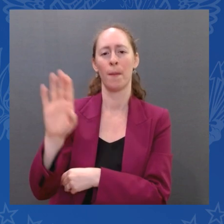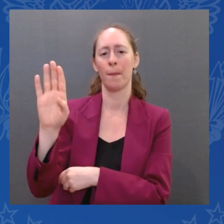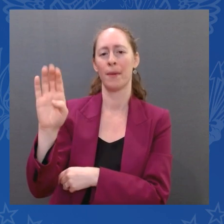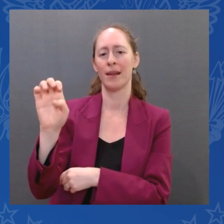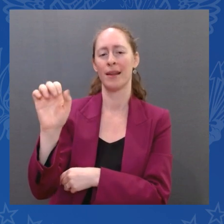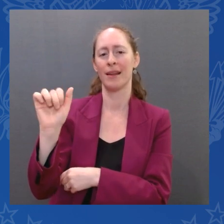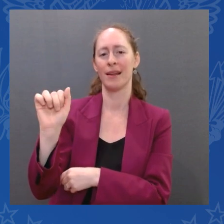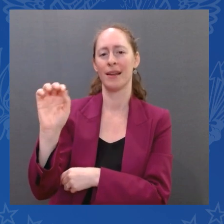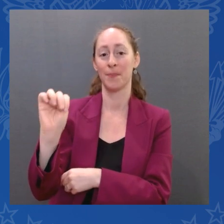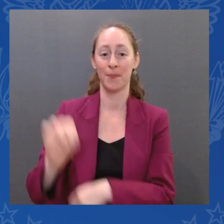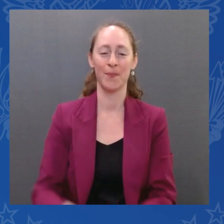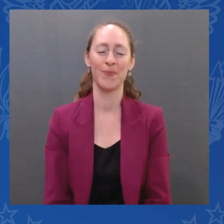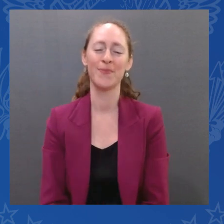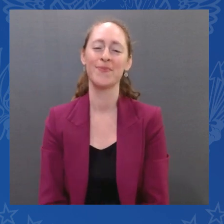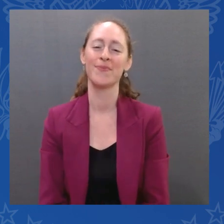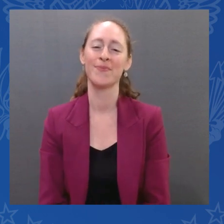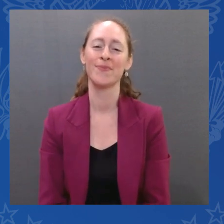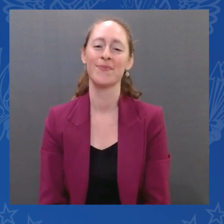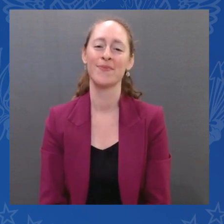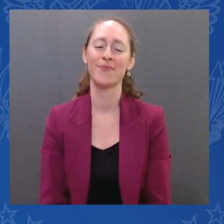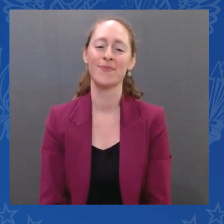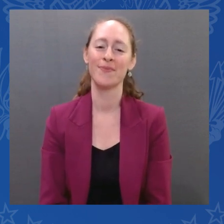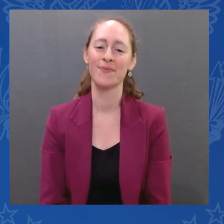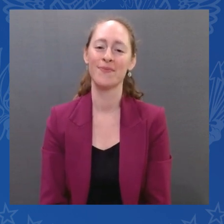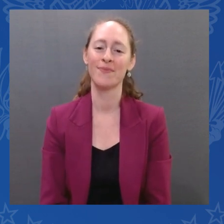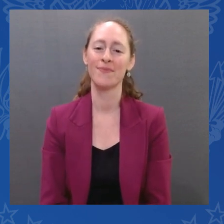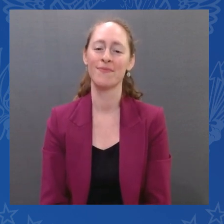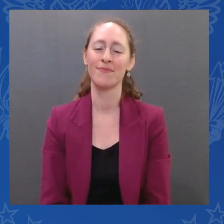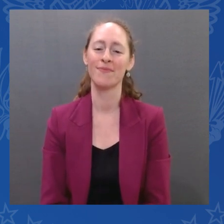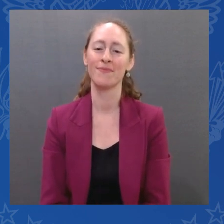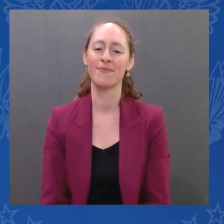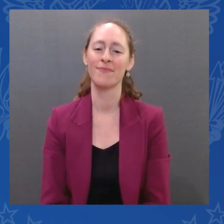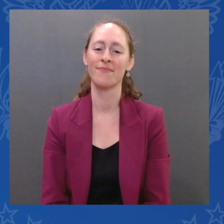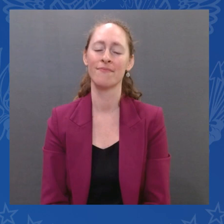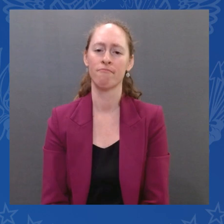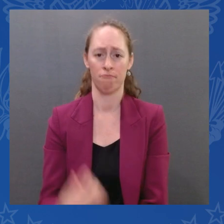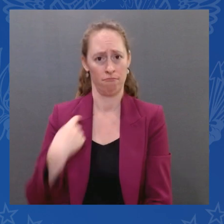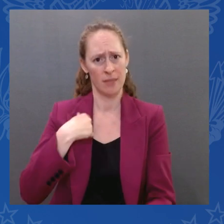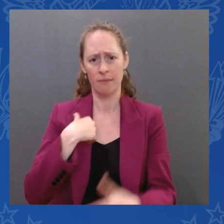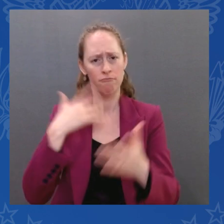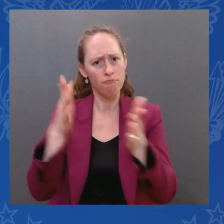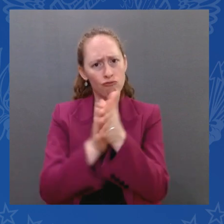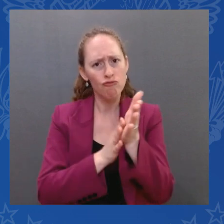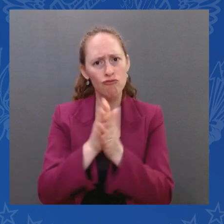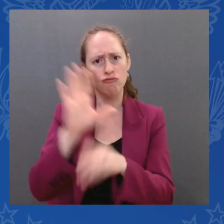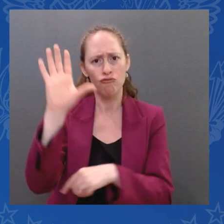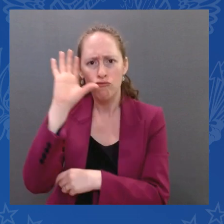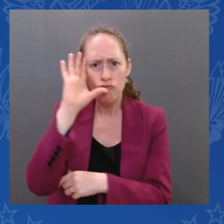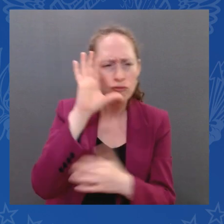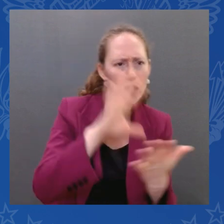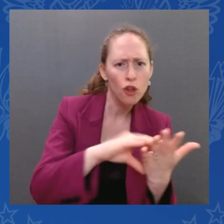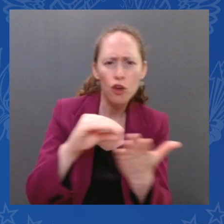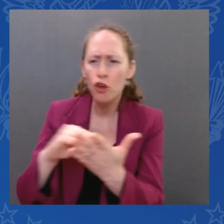through the new Strategic High-Level Dialogue on Technology. We'll continue to advance Israel's integration